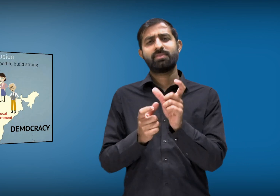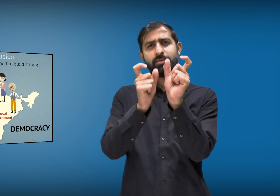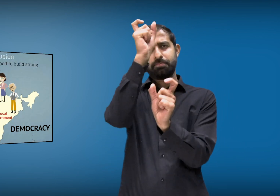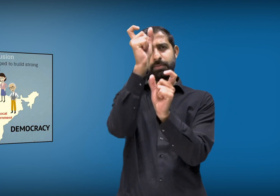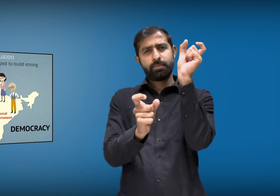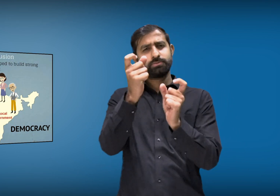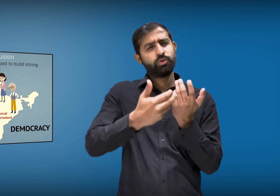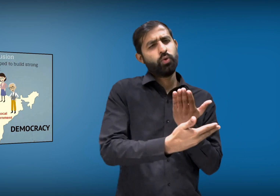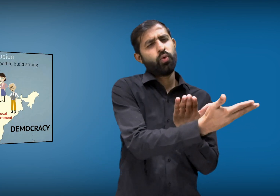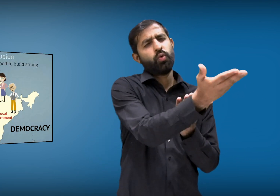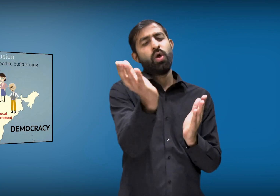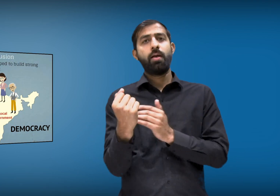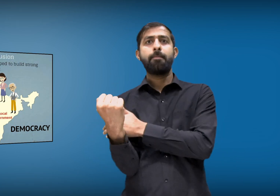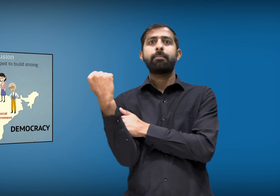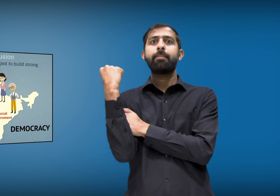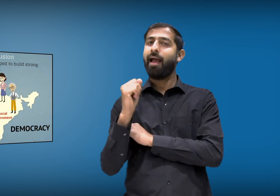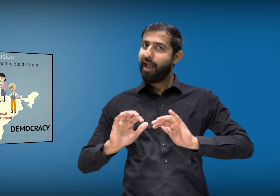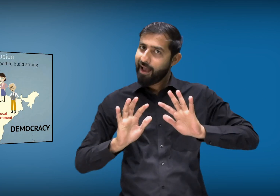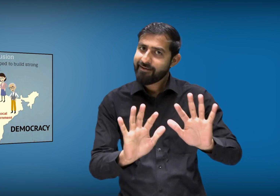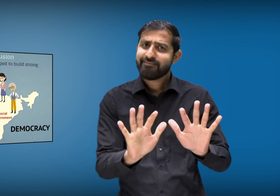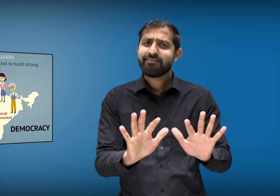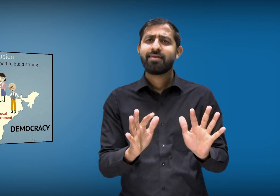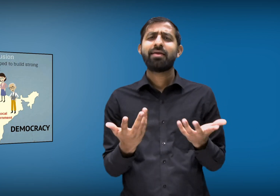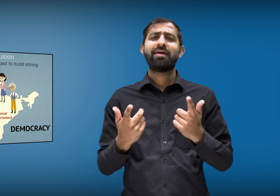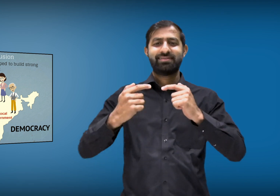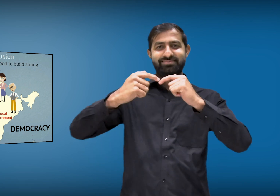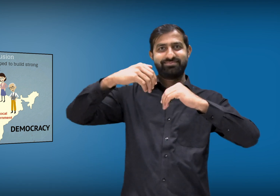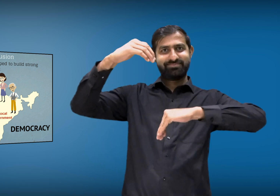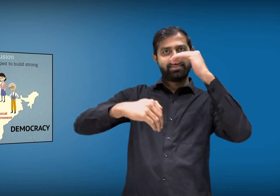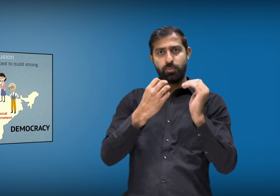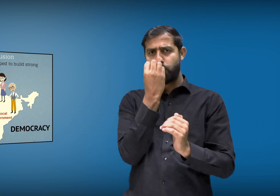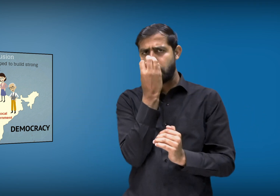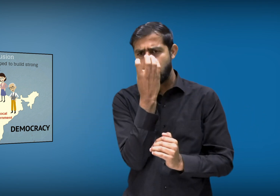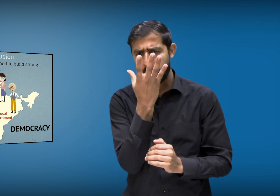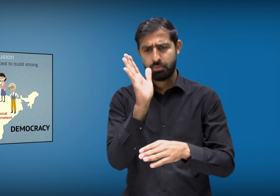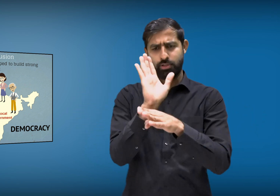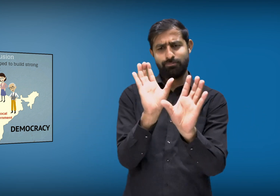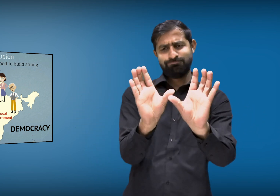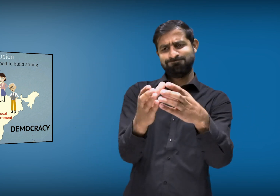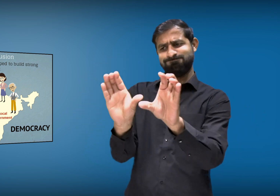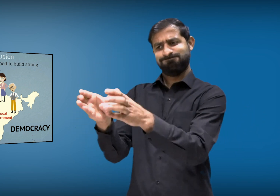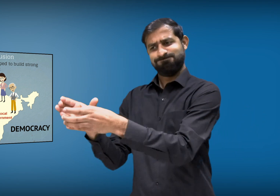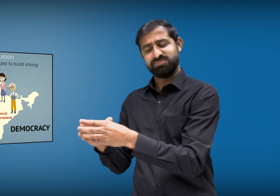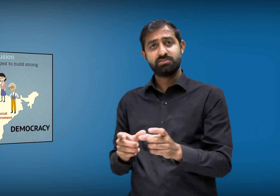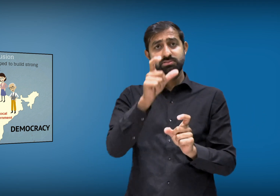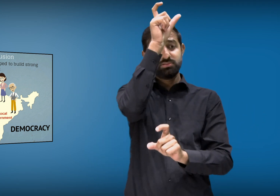What is democracy? It is the power of the people. During elections, the